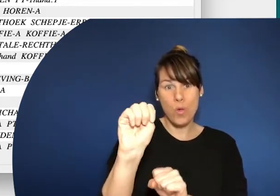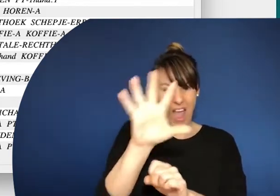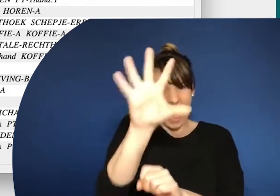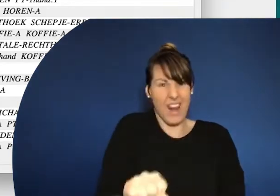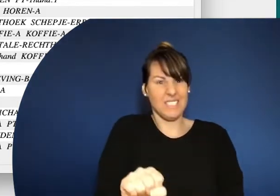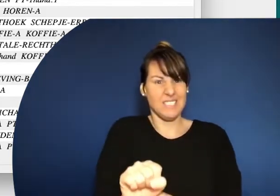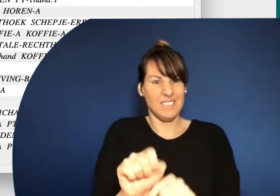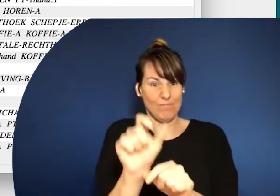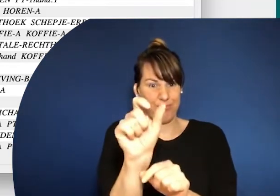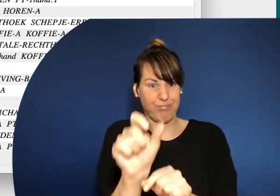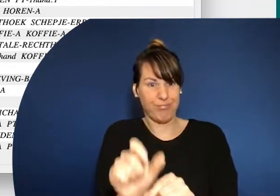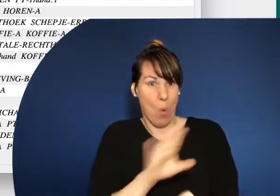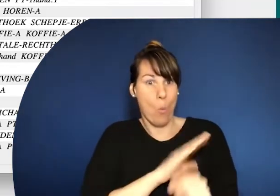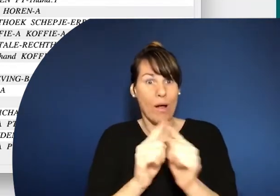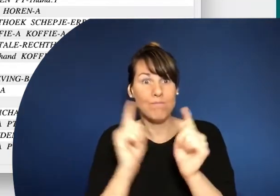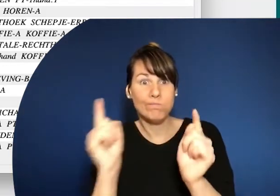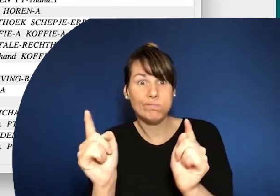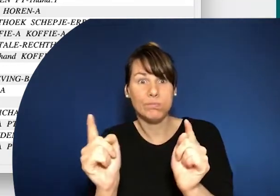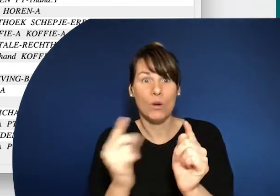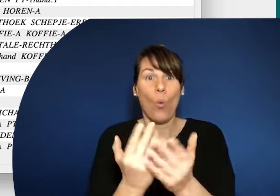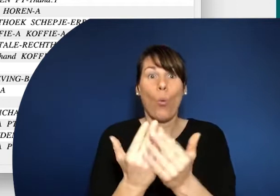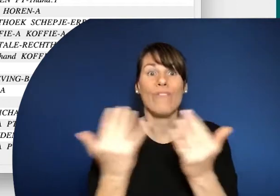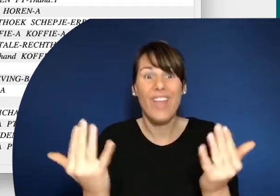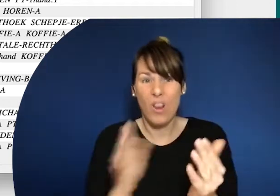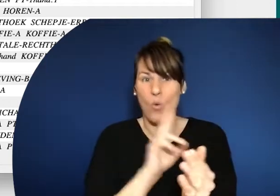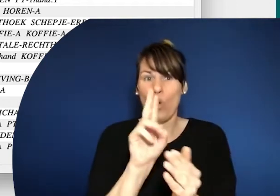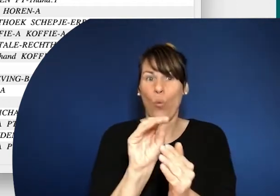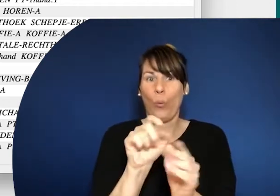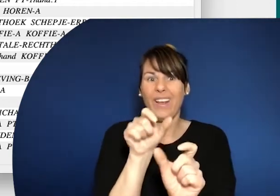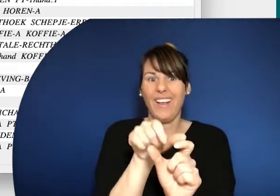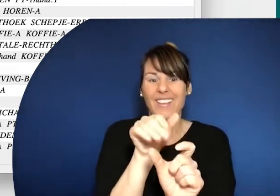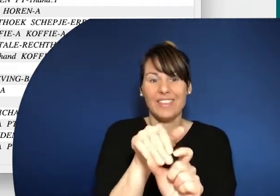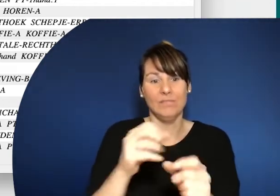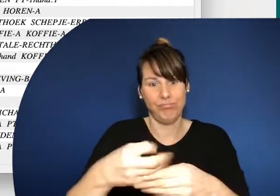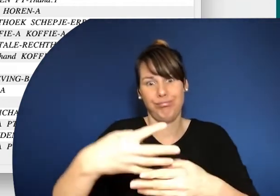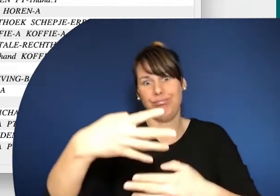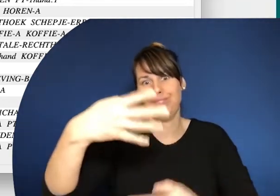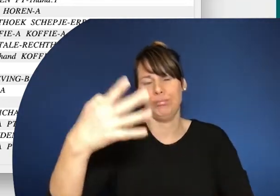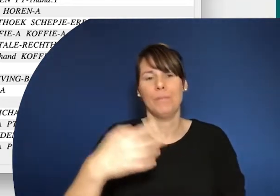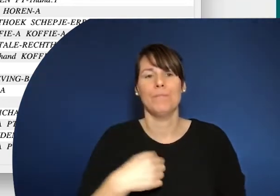And if you will remember, there are four different variants. Now I want to see which variant is the most frequent.